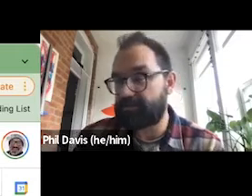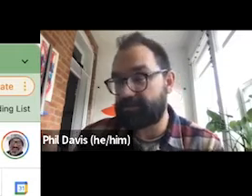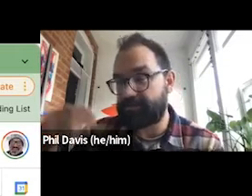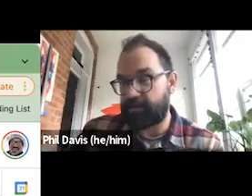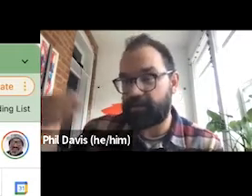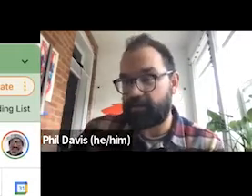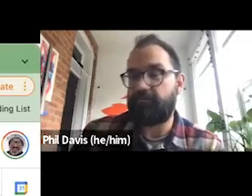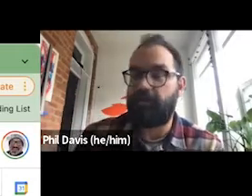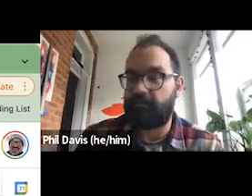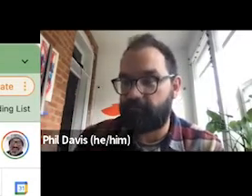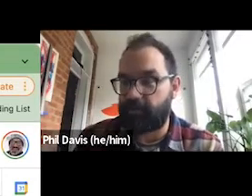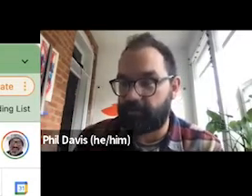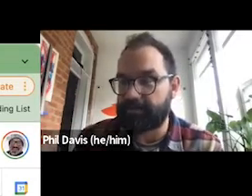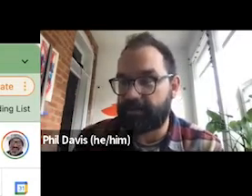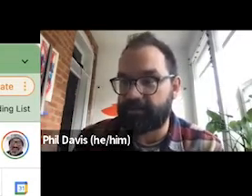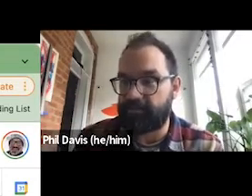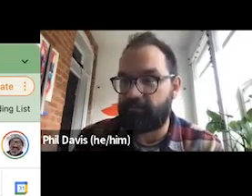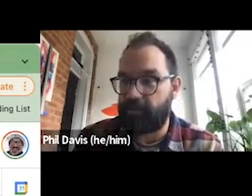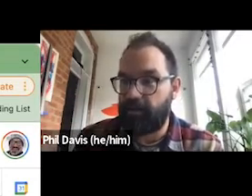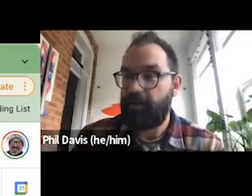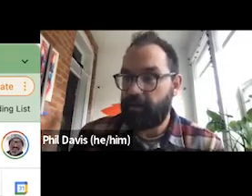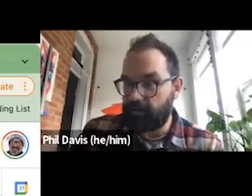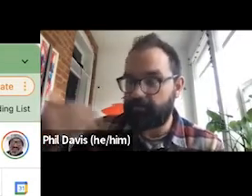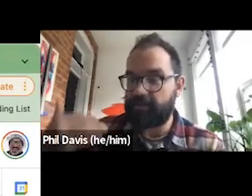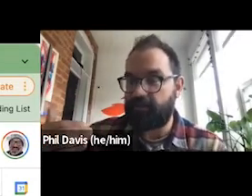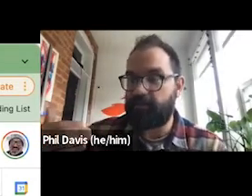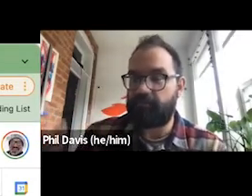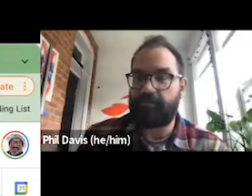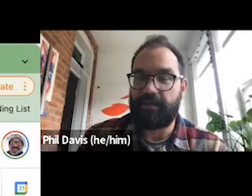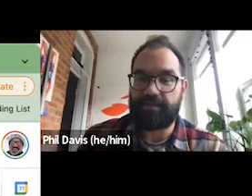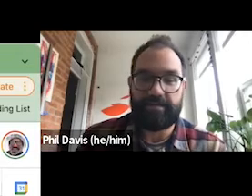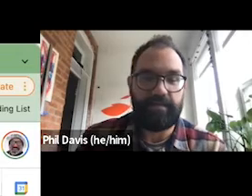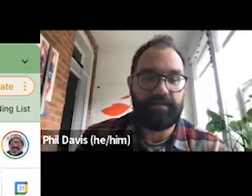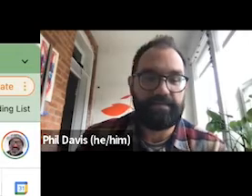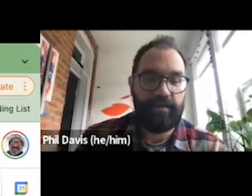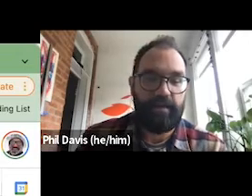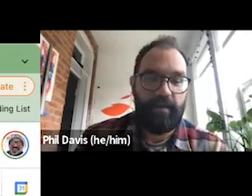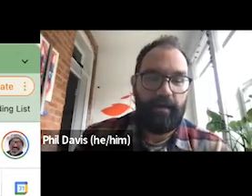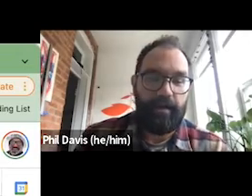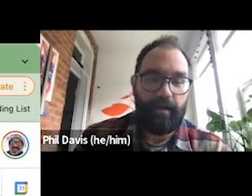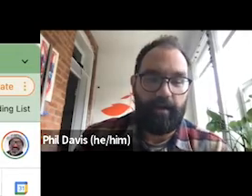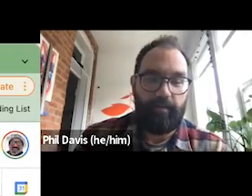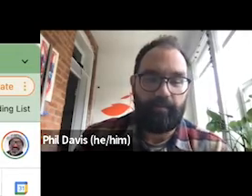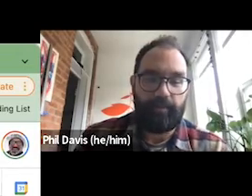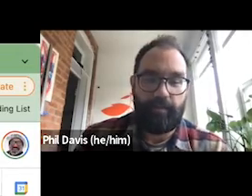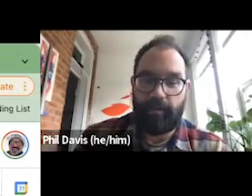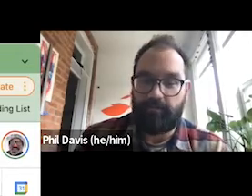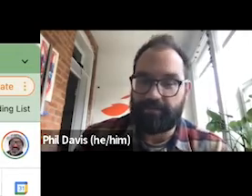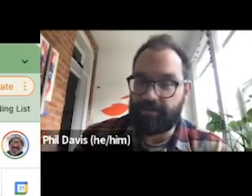Because it's a ticketed event, we have income coming in from ticket sales, we have jury